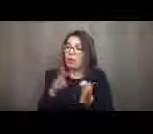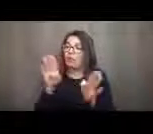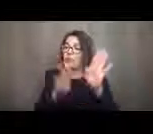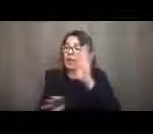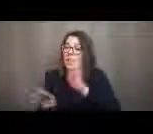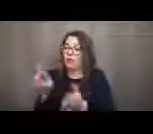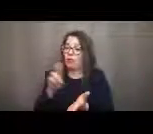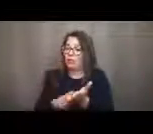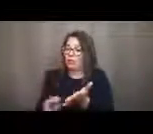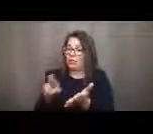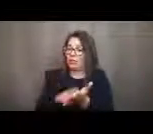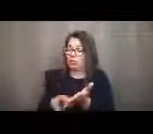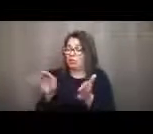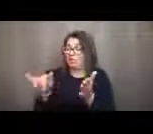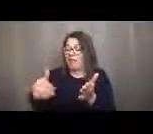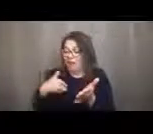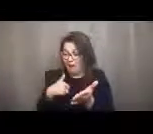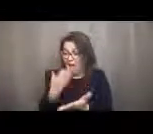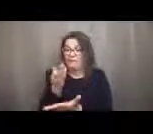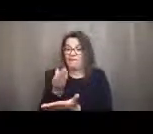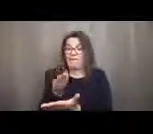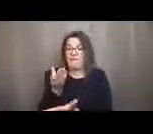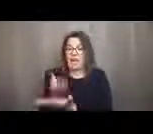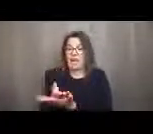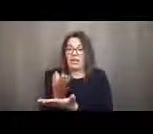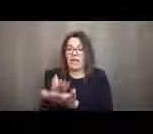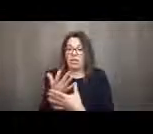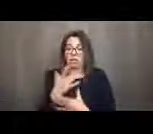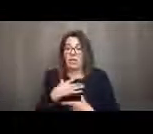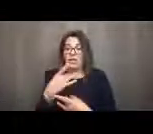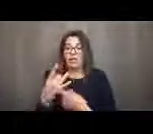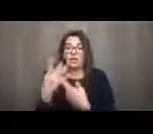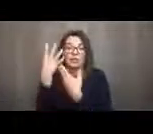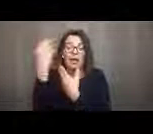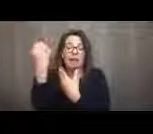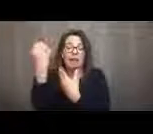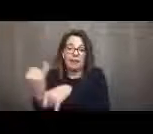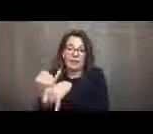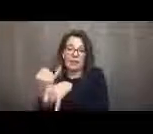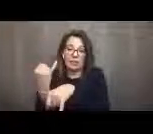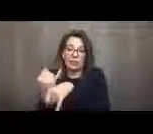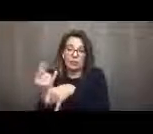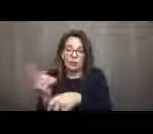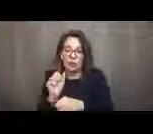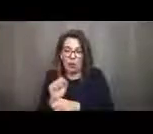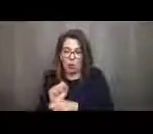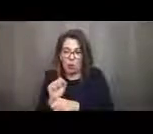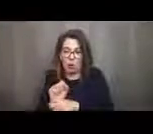that have financial interests outside the Institution in which they work, that may be constituted